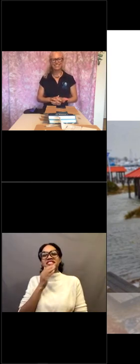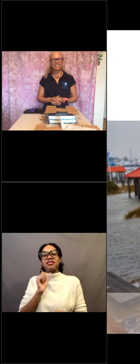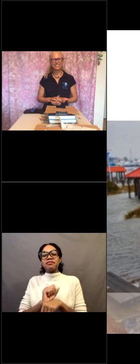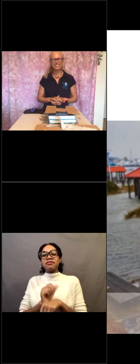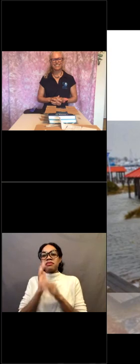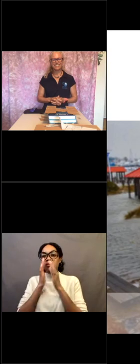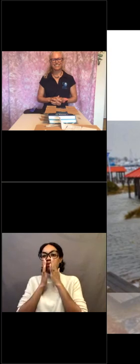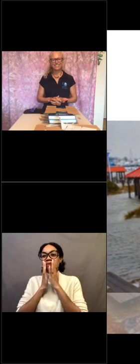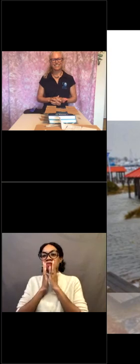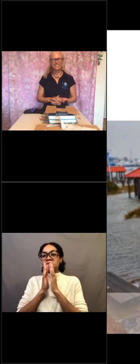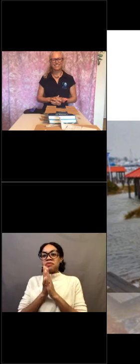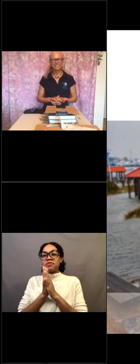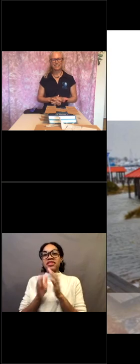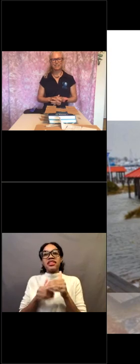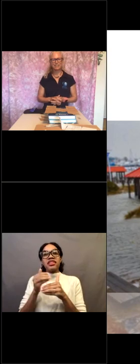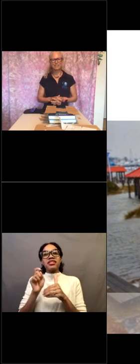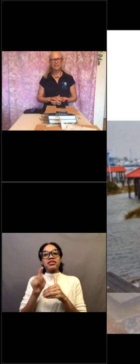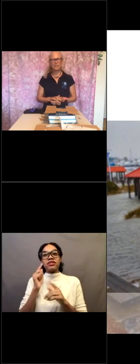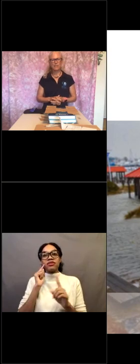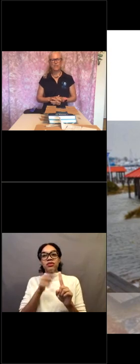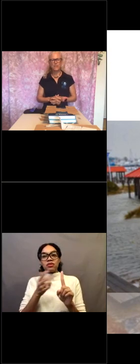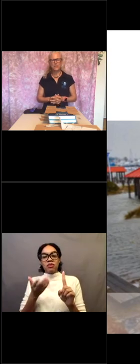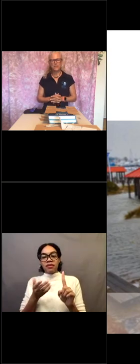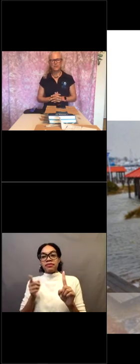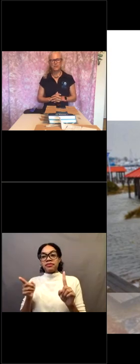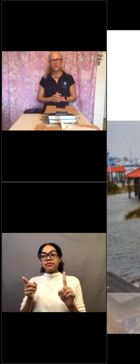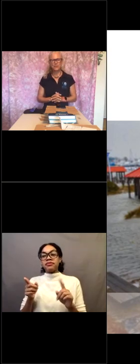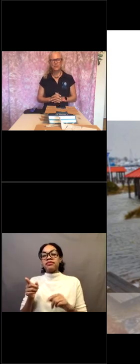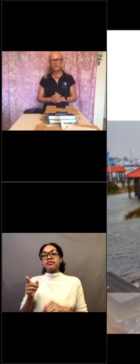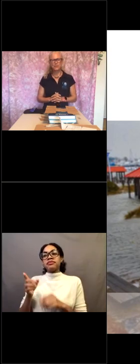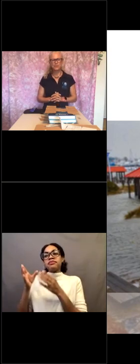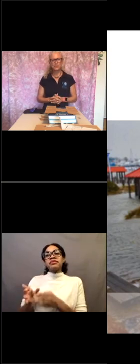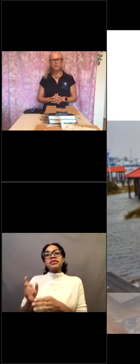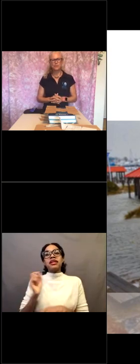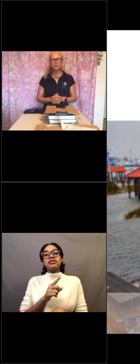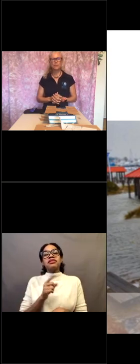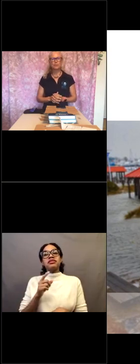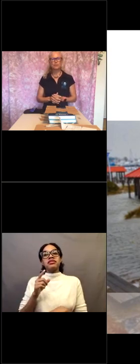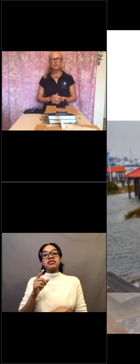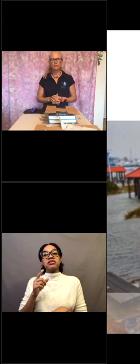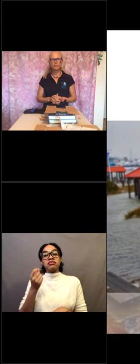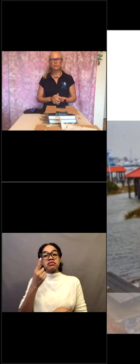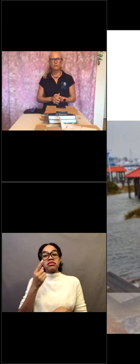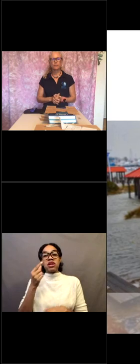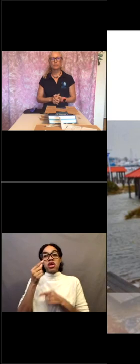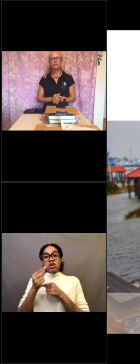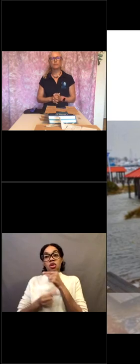Our next question for you is Myleene is wondering does global warming makes storms more intense?